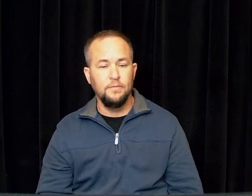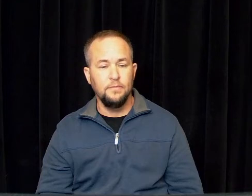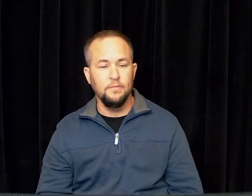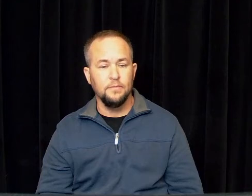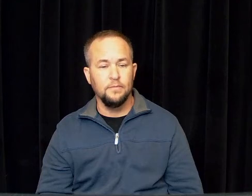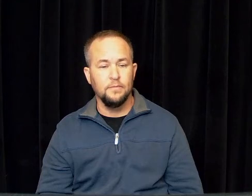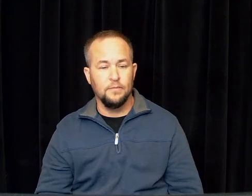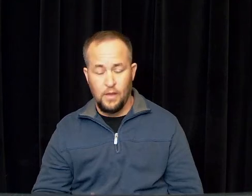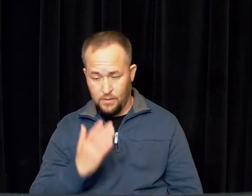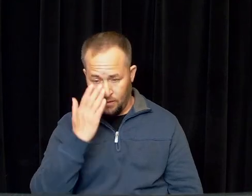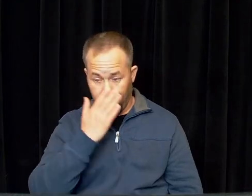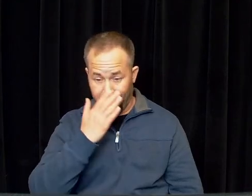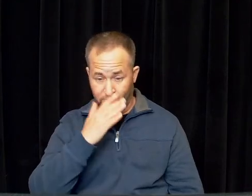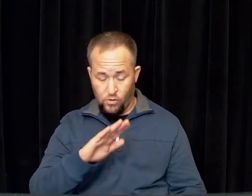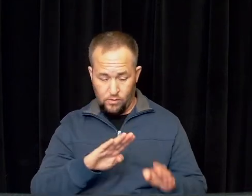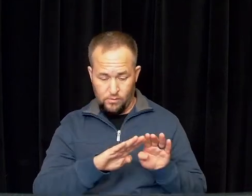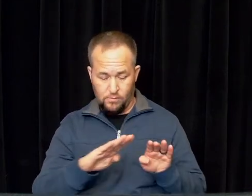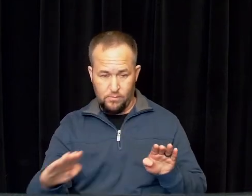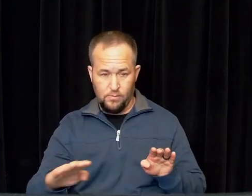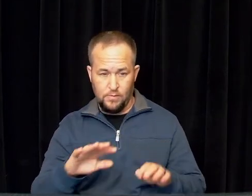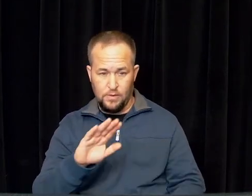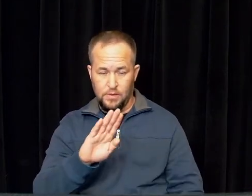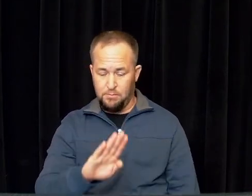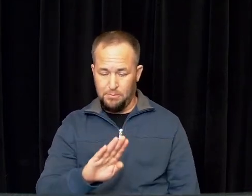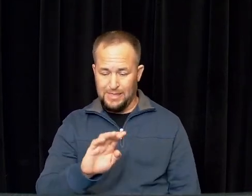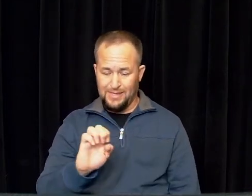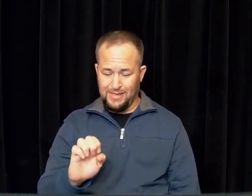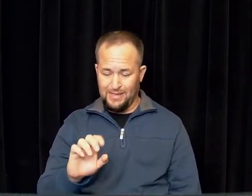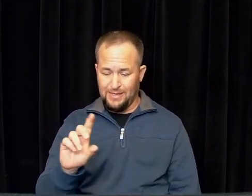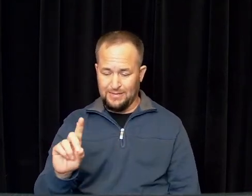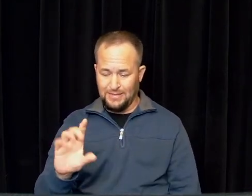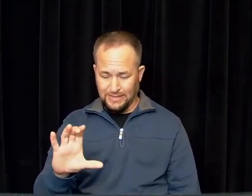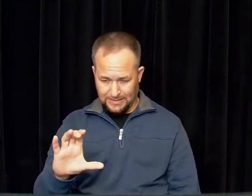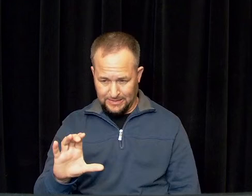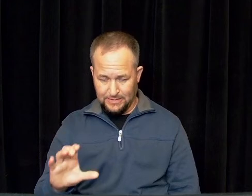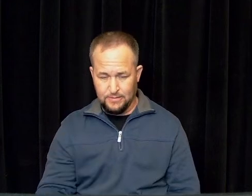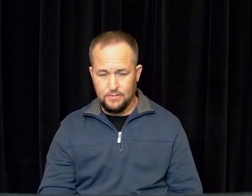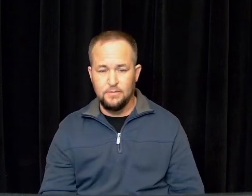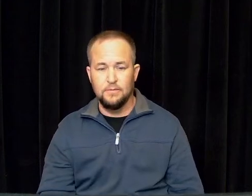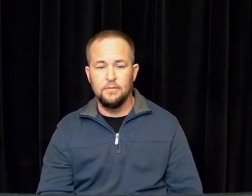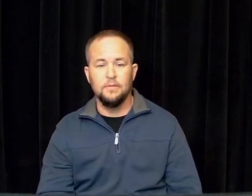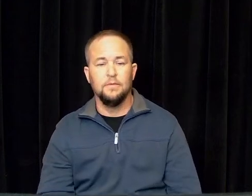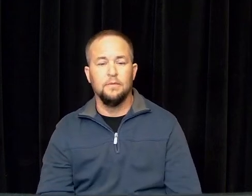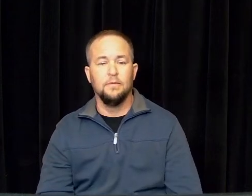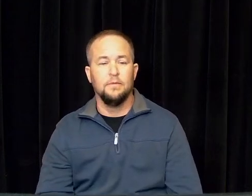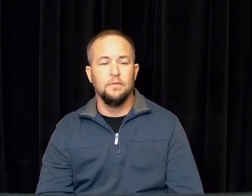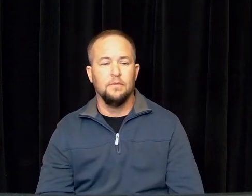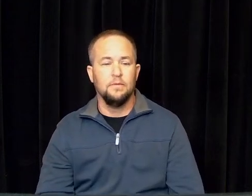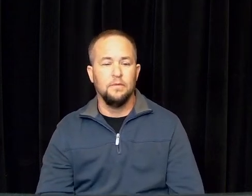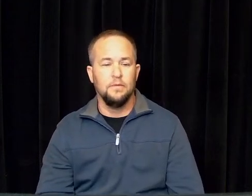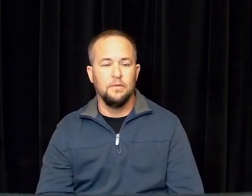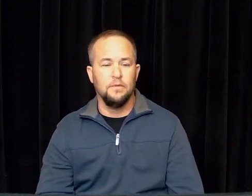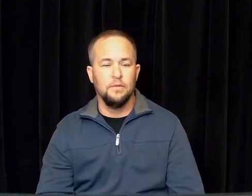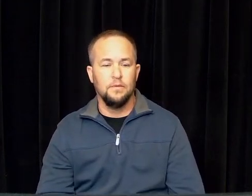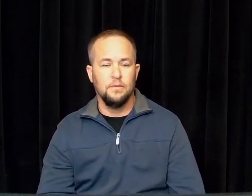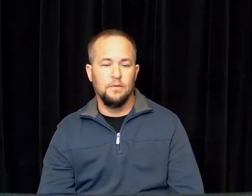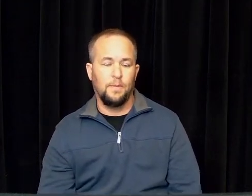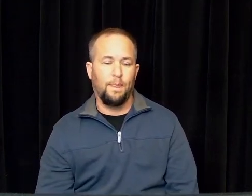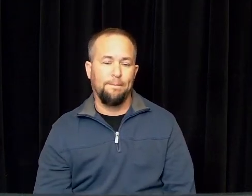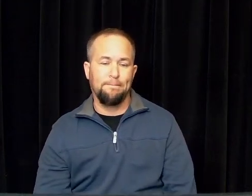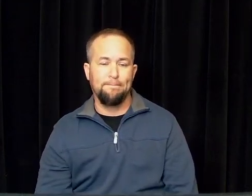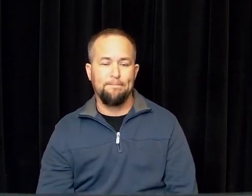the front, BEDC that's tilted to connect this bottom one to that back one. So, I'll write that down,